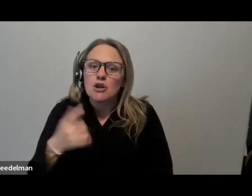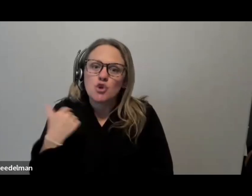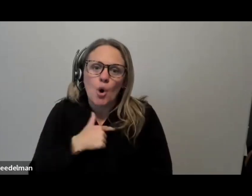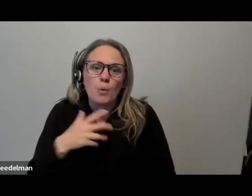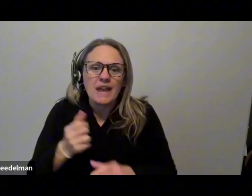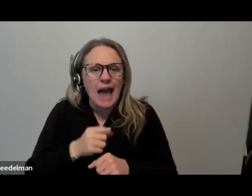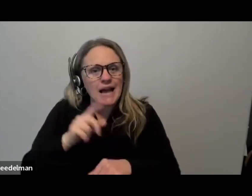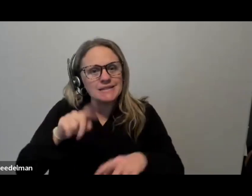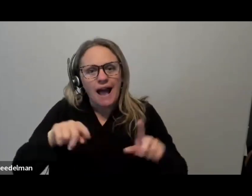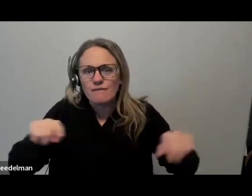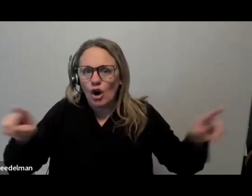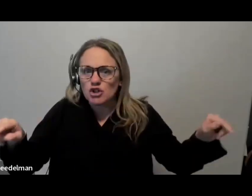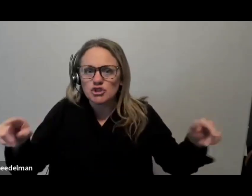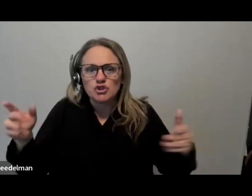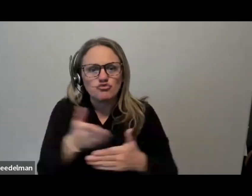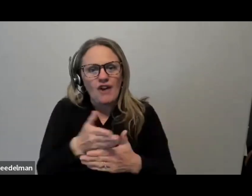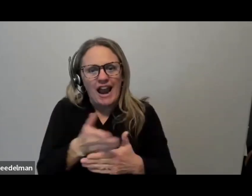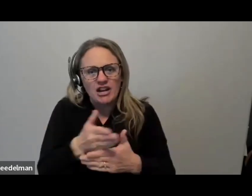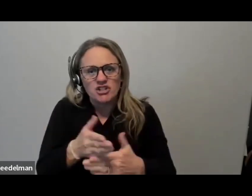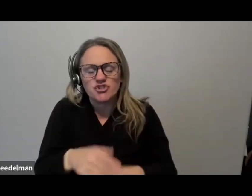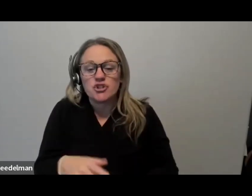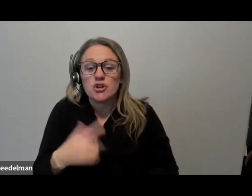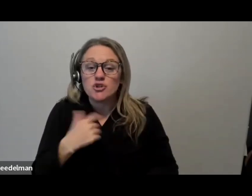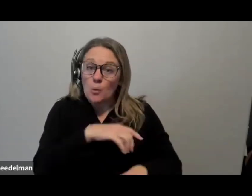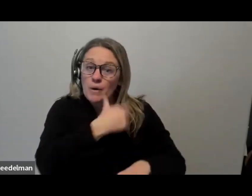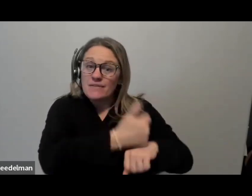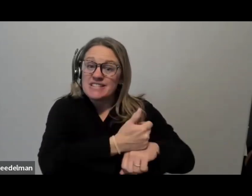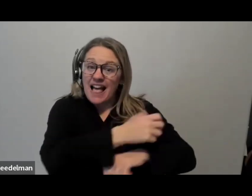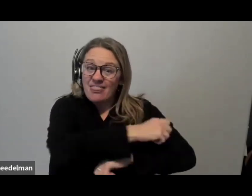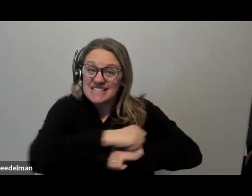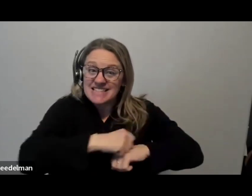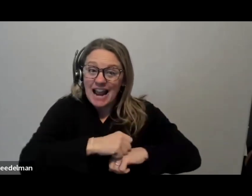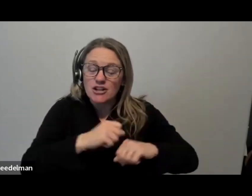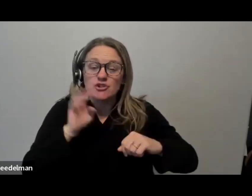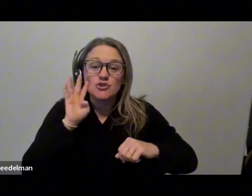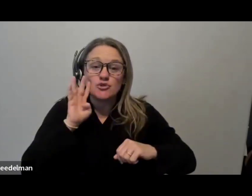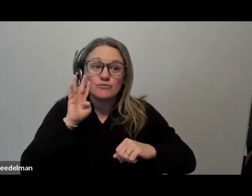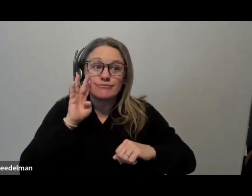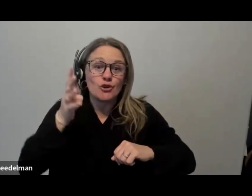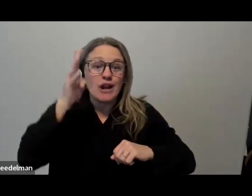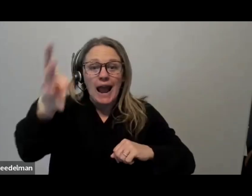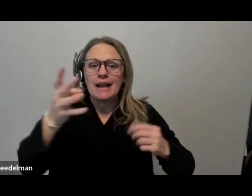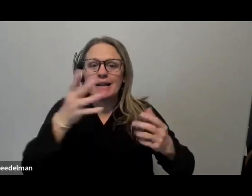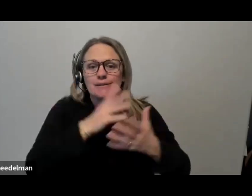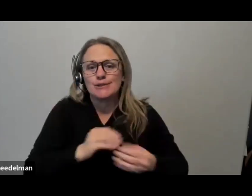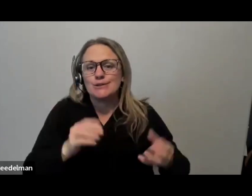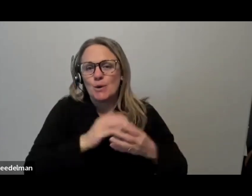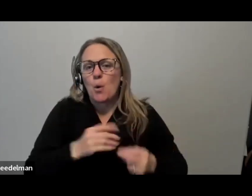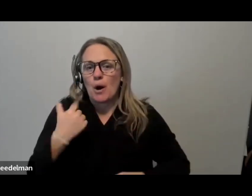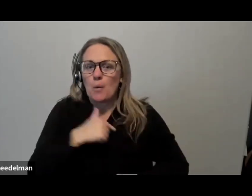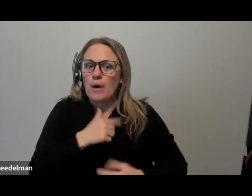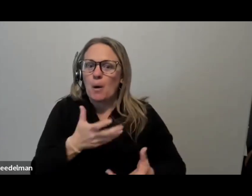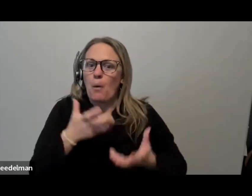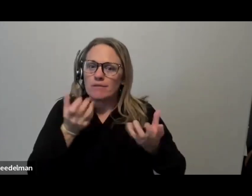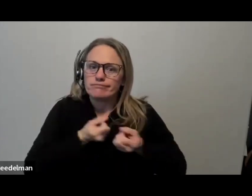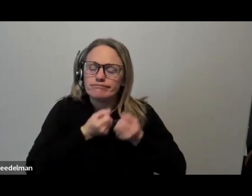So we've set up the stage to create the story that we want to tell, right? And then second strategy is when I share my findings, I try